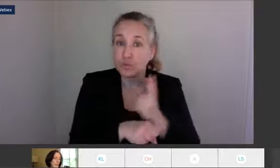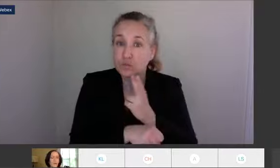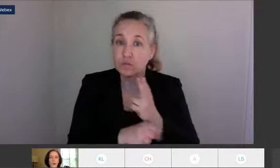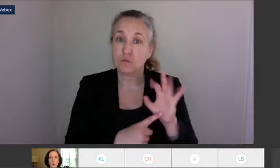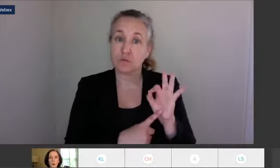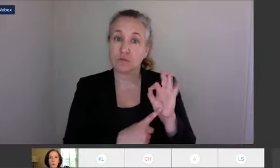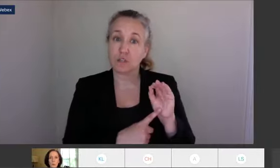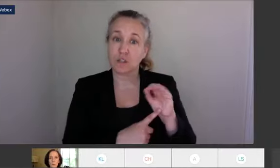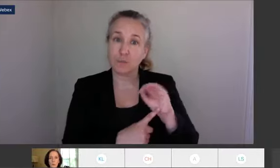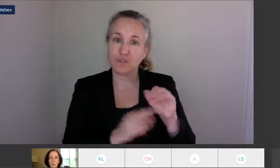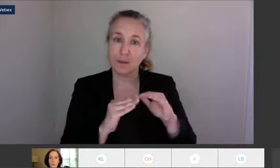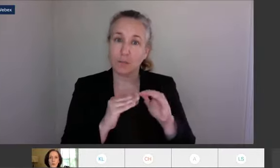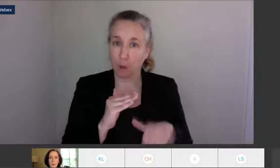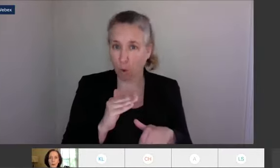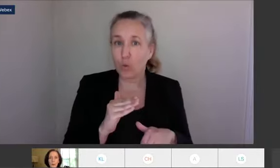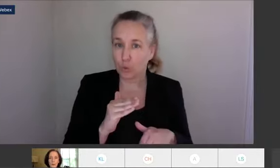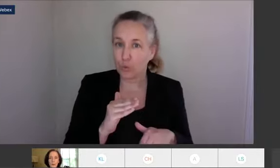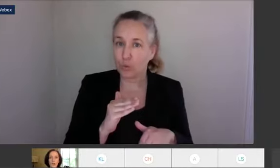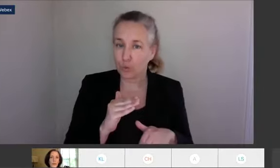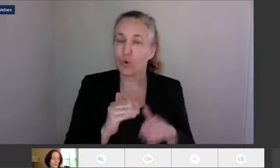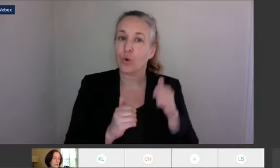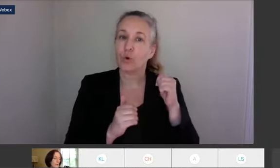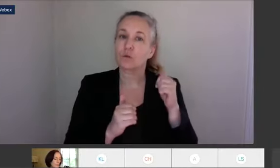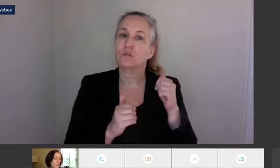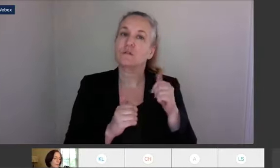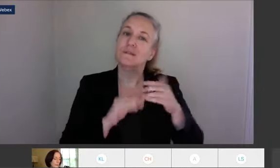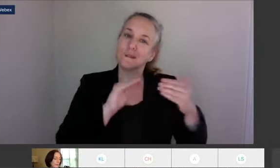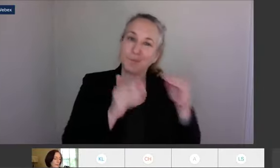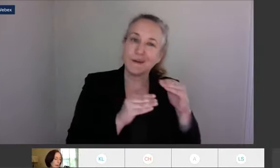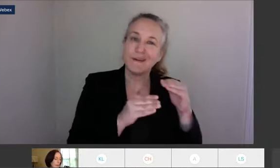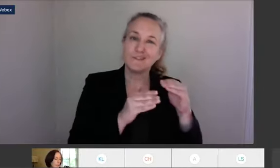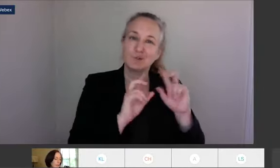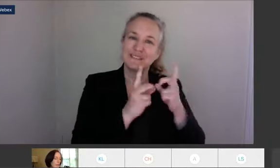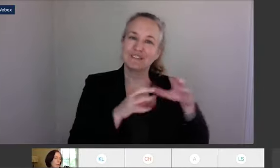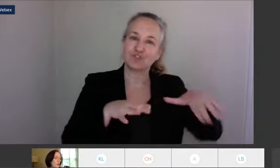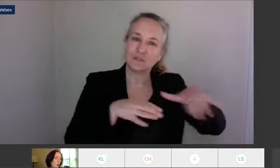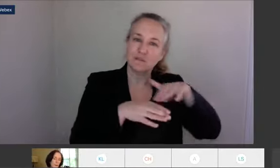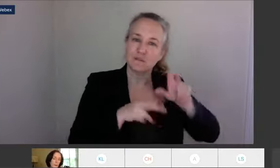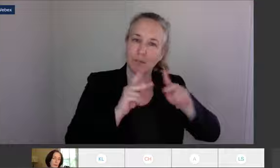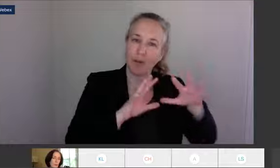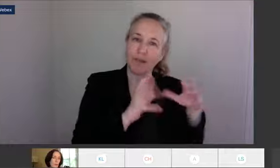or lower per district population I do think we need that the one thing where